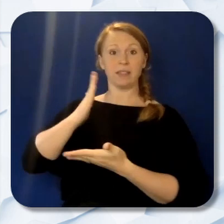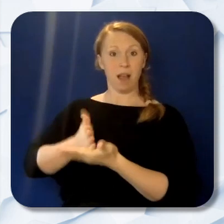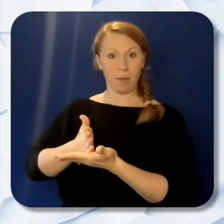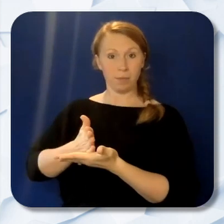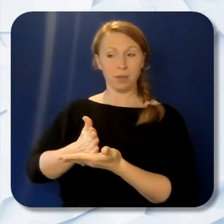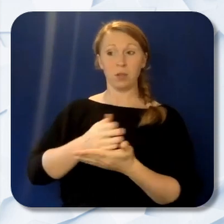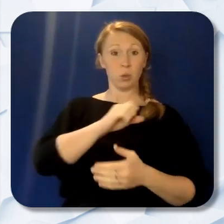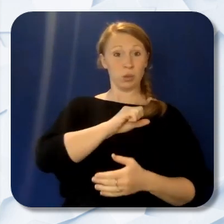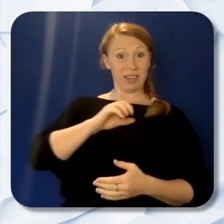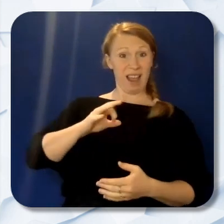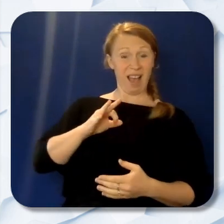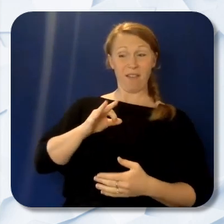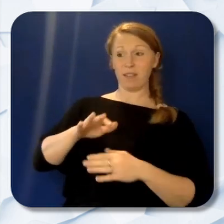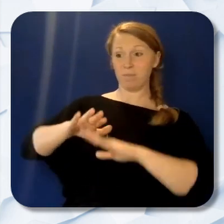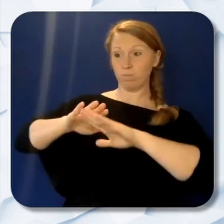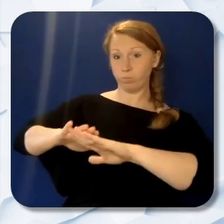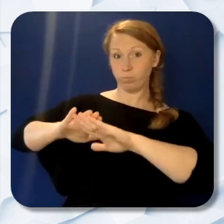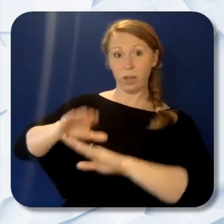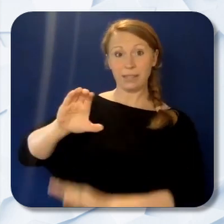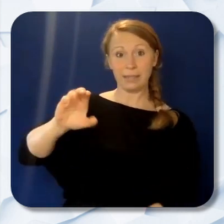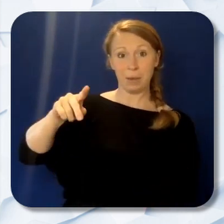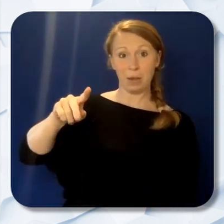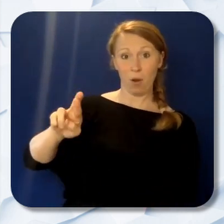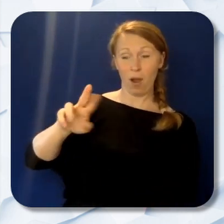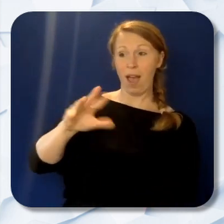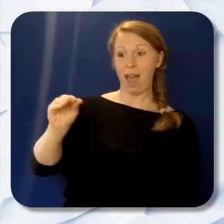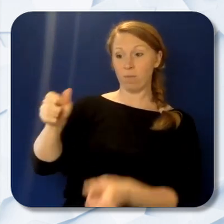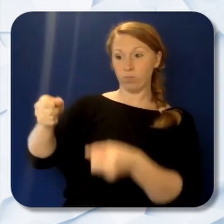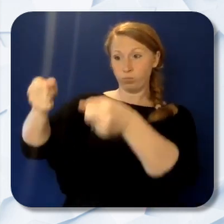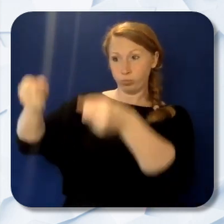preparing a defibrillator for pulse returned. When emergency crews arrived,